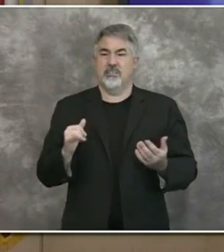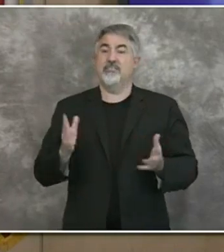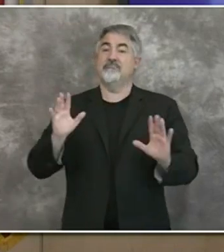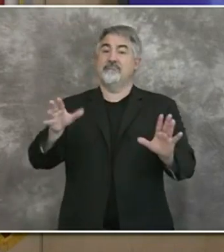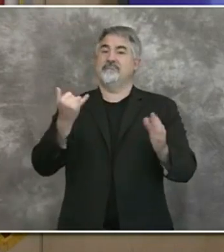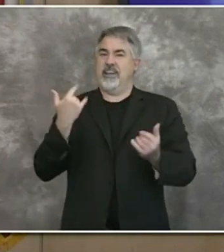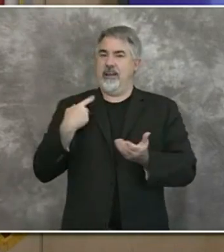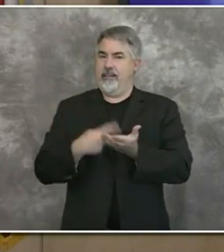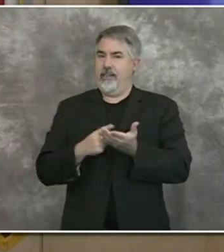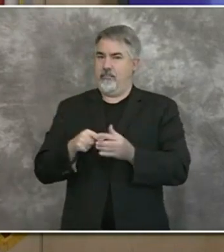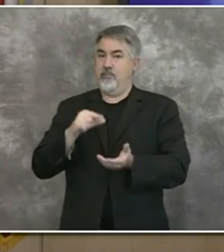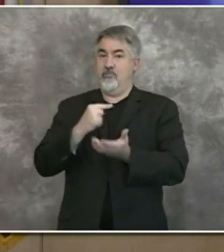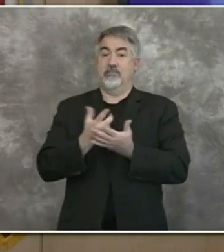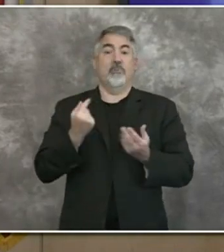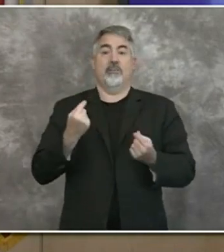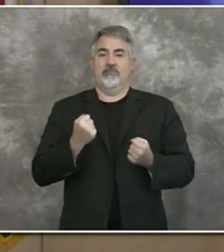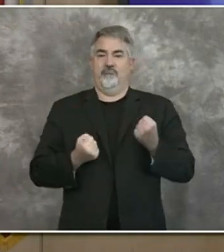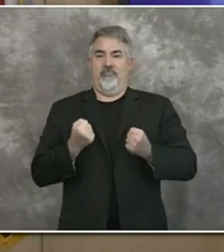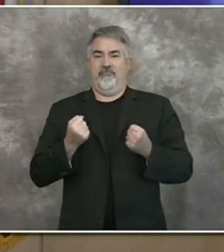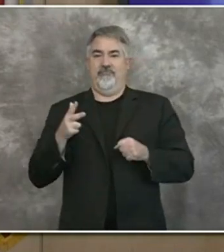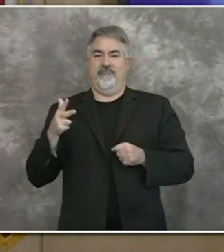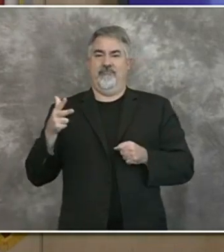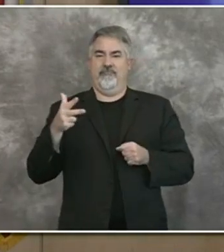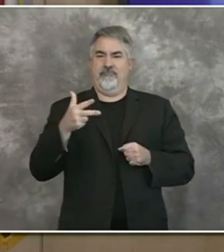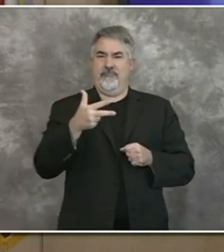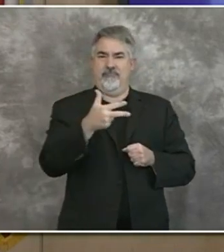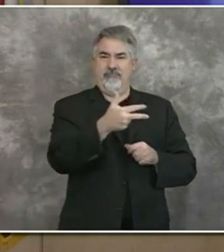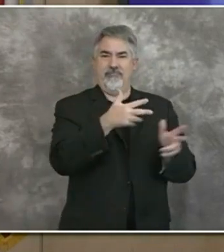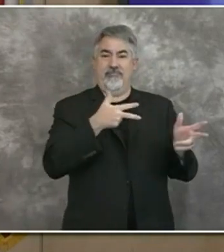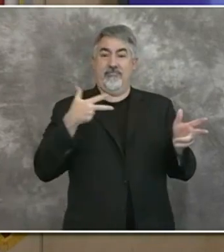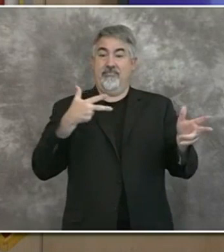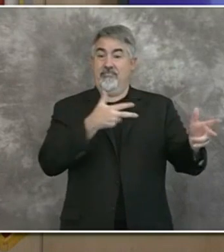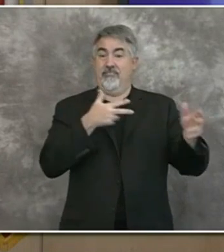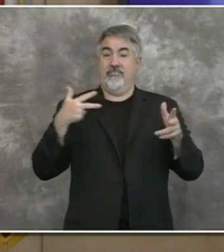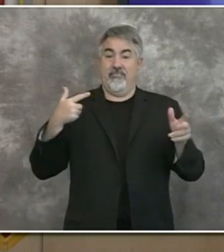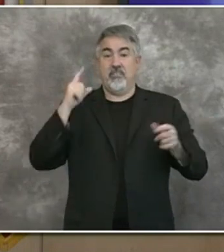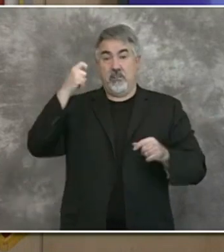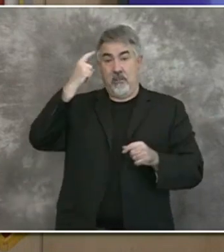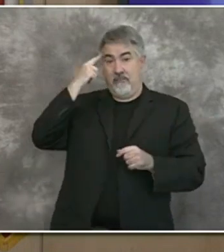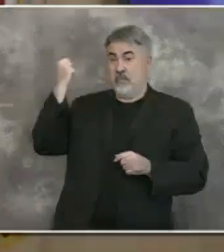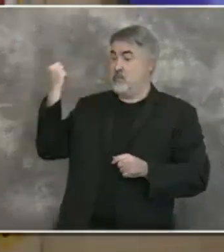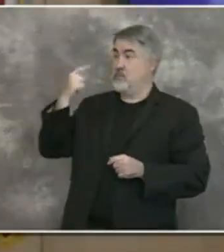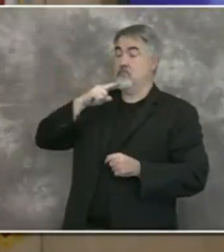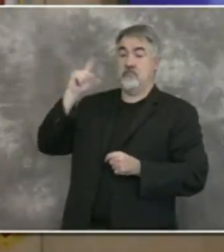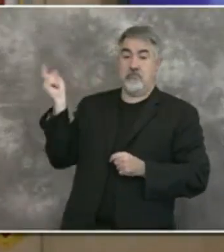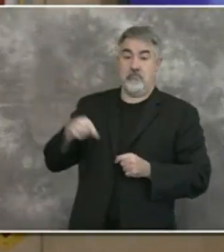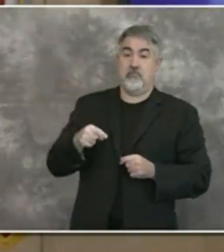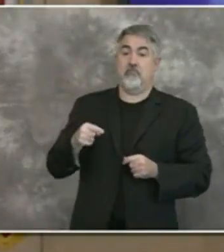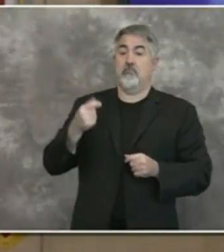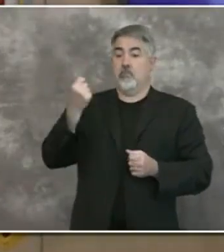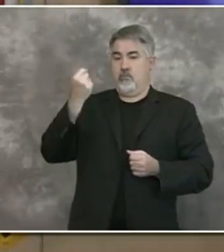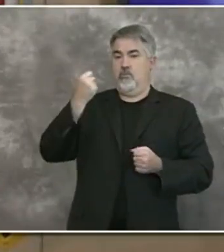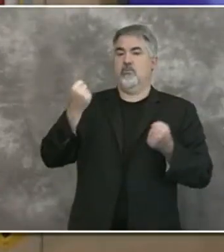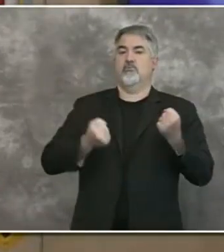NUMBER OF QUESTIONS ABOUT INTO THE YEAR GRADUATIONS IN PARTICULAR THE ISSUE OF DRIVE